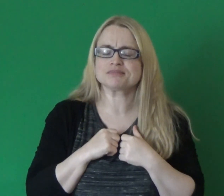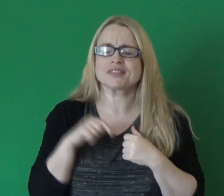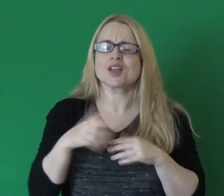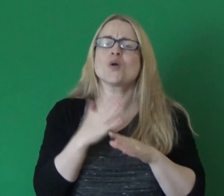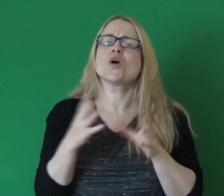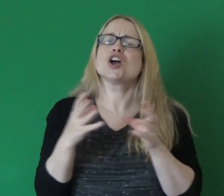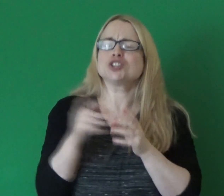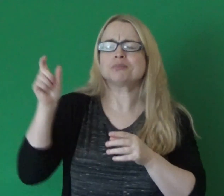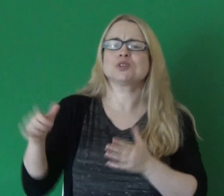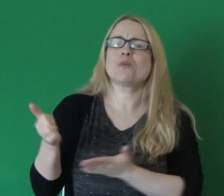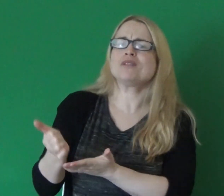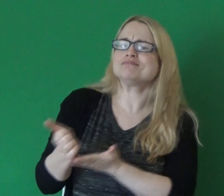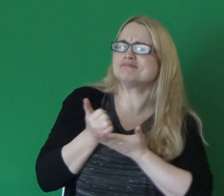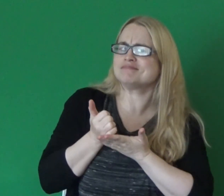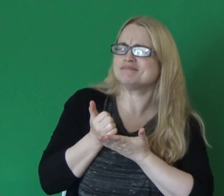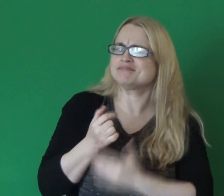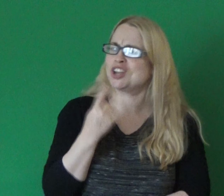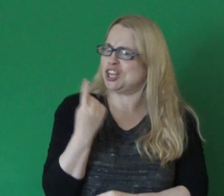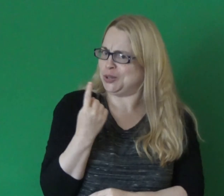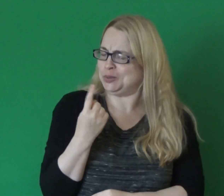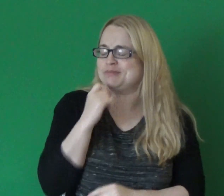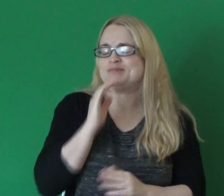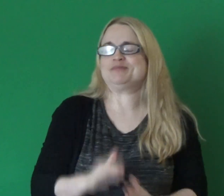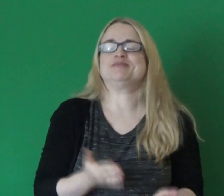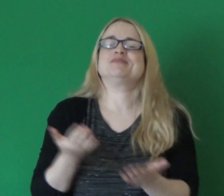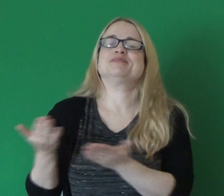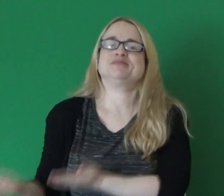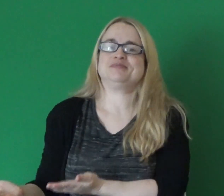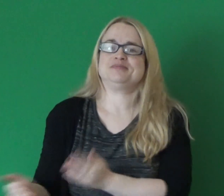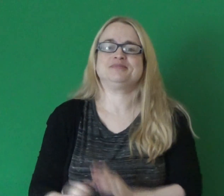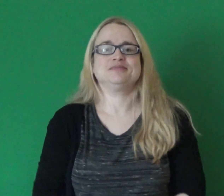I will have someone to support me through this workshop, so its over to them!